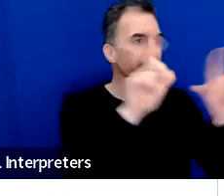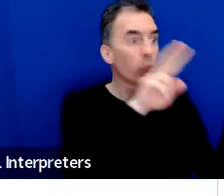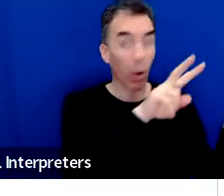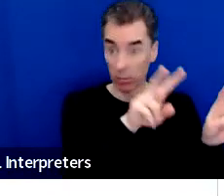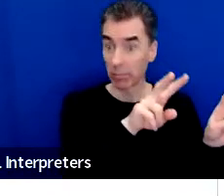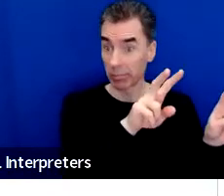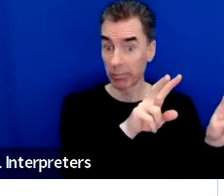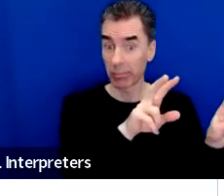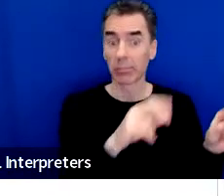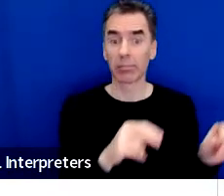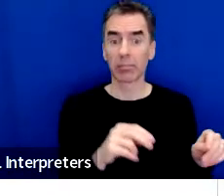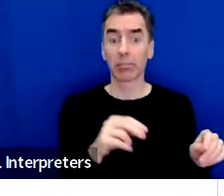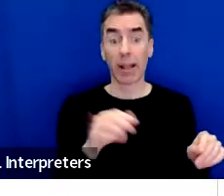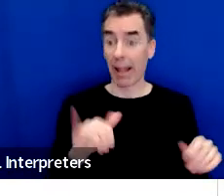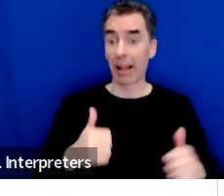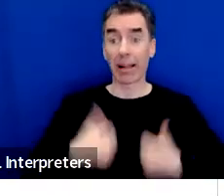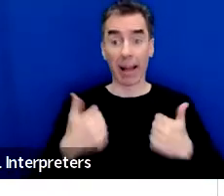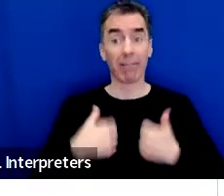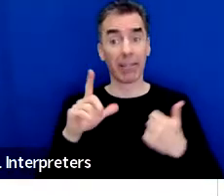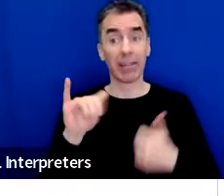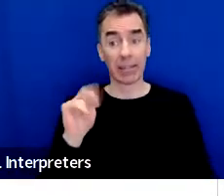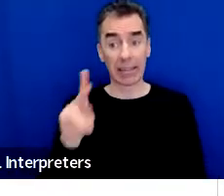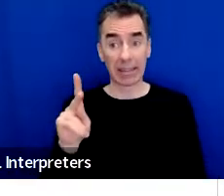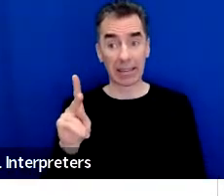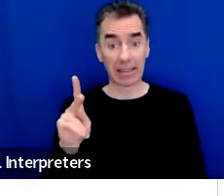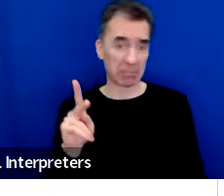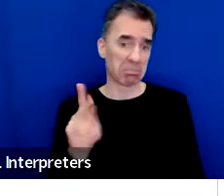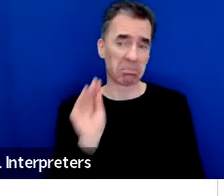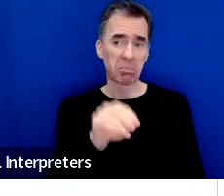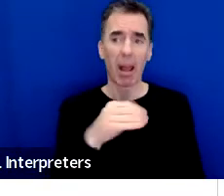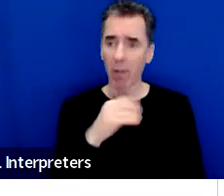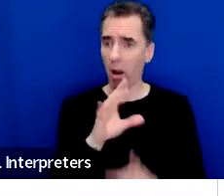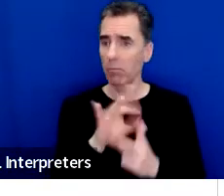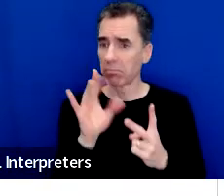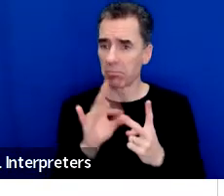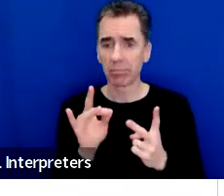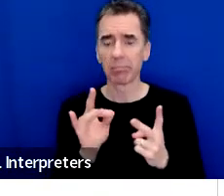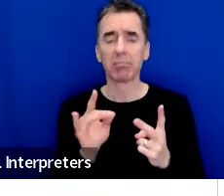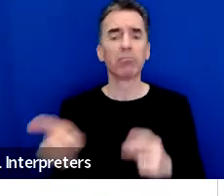it is a live link here and it's just optional. So maybe, I mean, it's not really